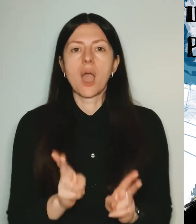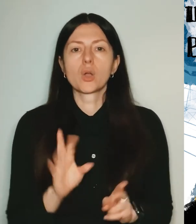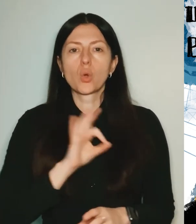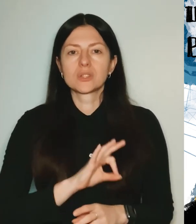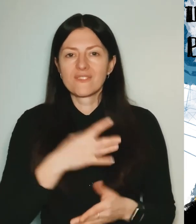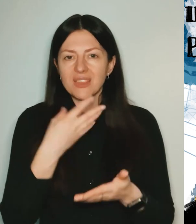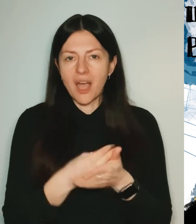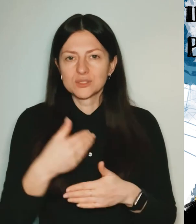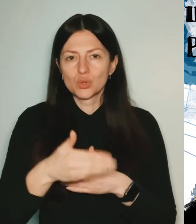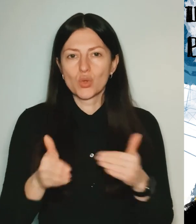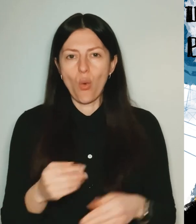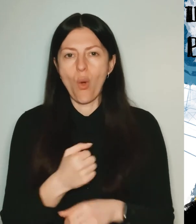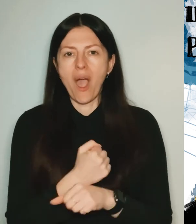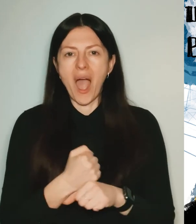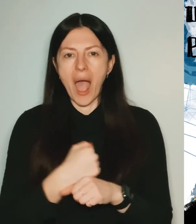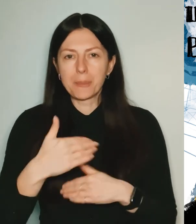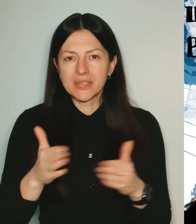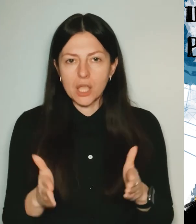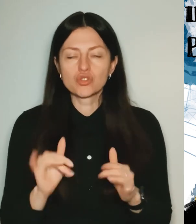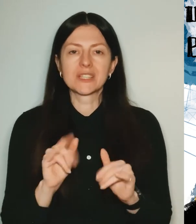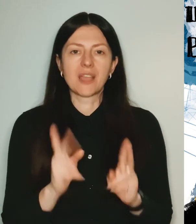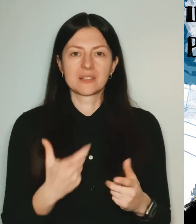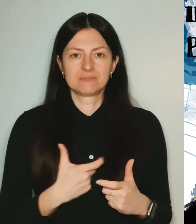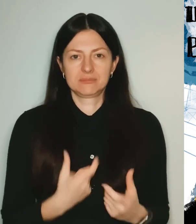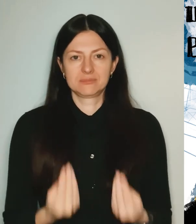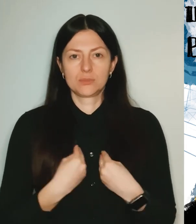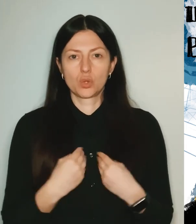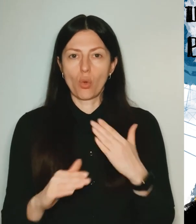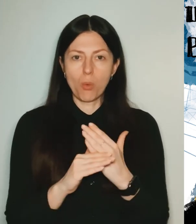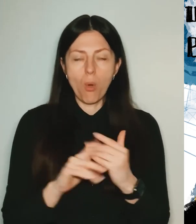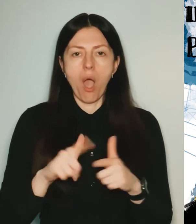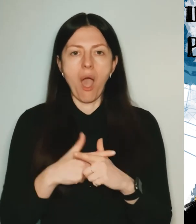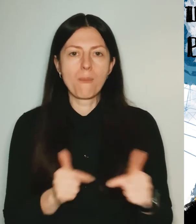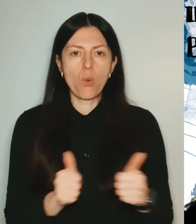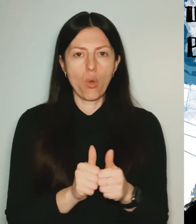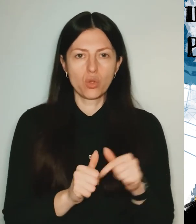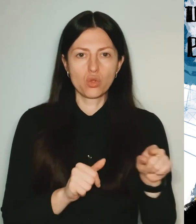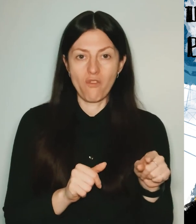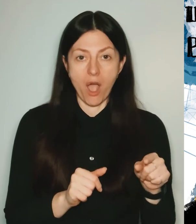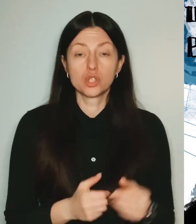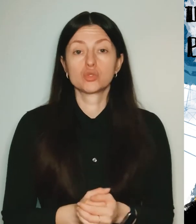on how to use a first aid kit, and how to help yourself and your comrades in arms.